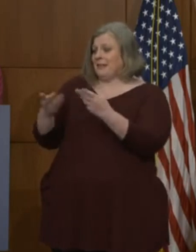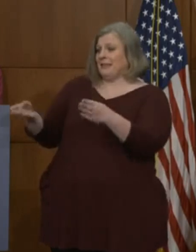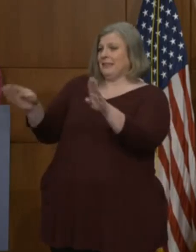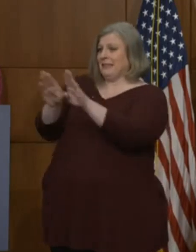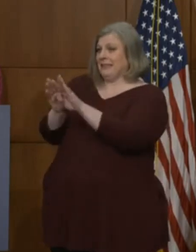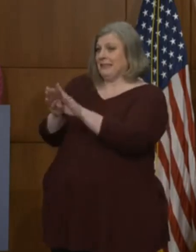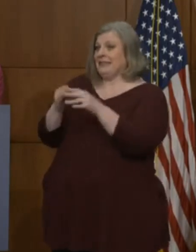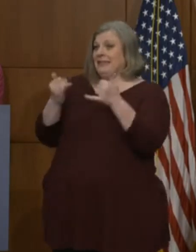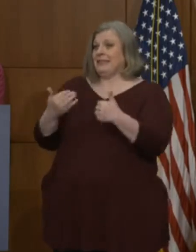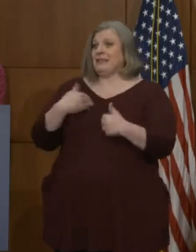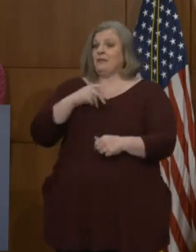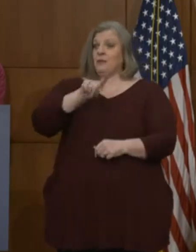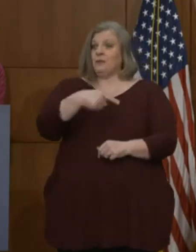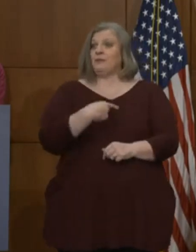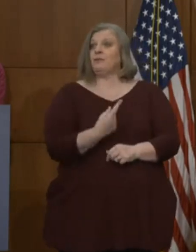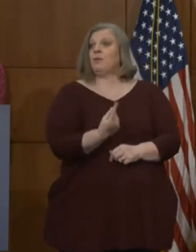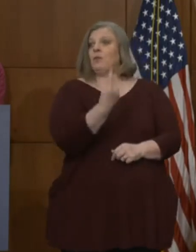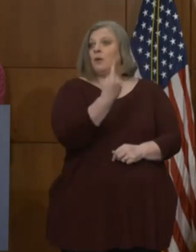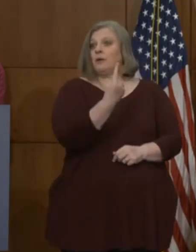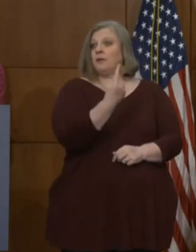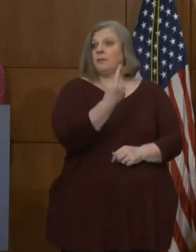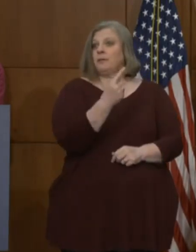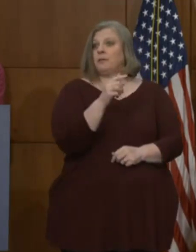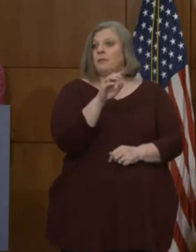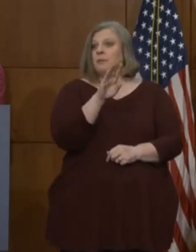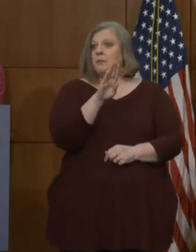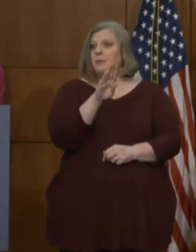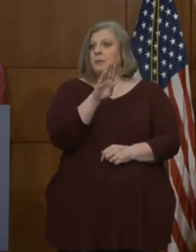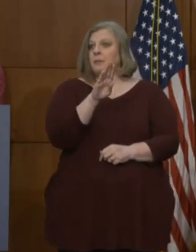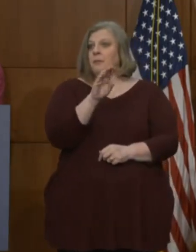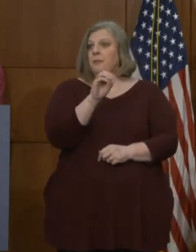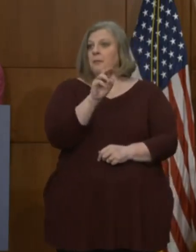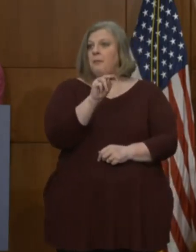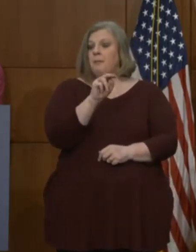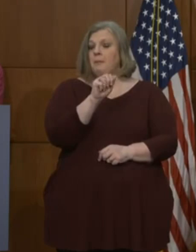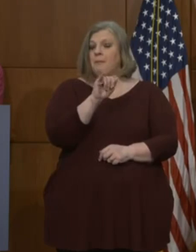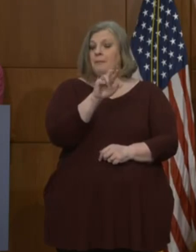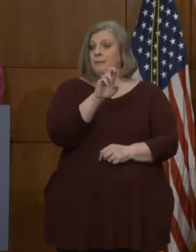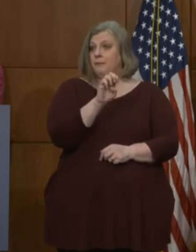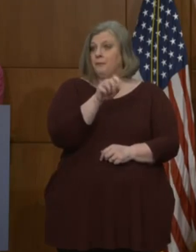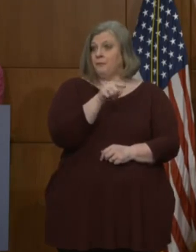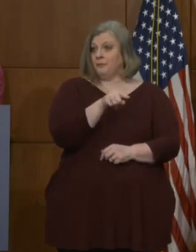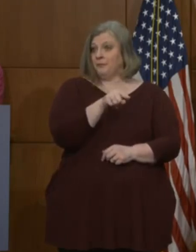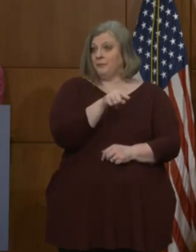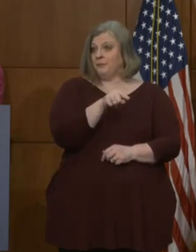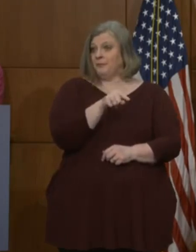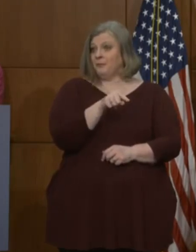NOW ONLY HAVE ONE. A RESIDENTIAL FACILITY- COME- RESIDENTIAL FACILITY- COME- OPERATED BY THE STATE UP ON AIR OPERATED BY THE STATE UP ON AIR AND SO A GREAT DEAL HAS BEEN